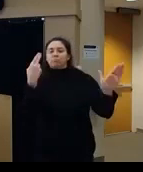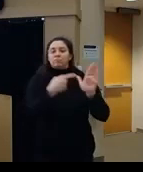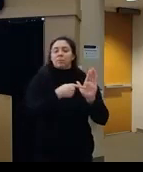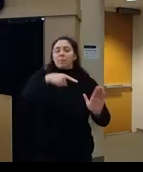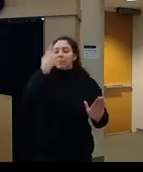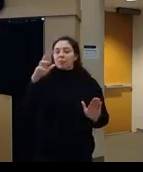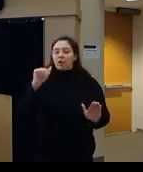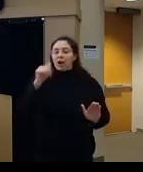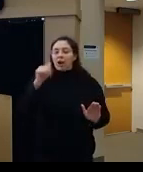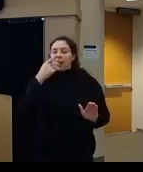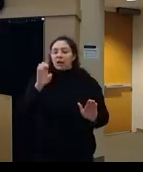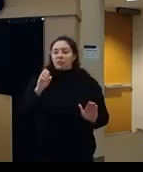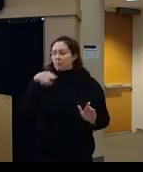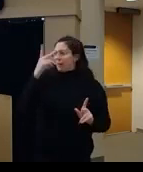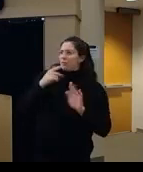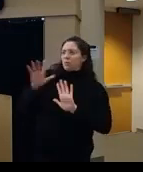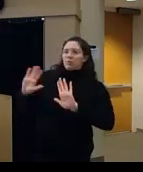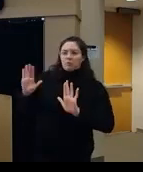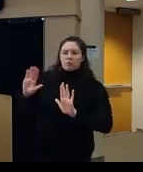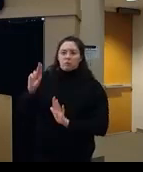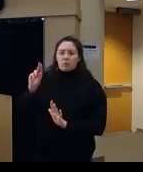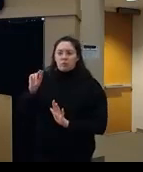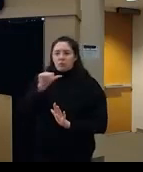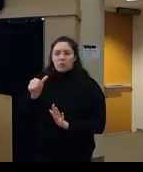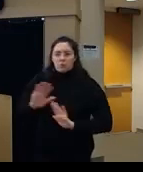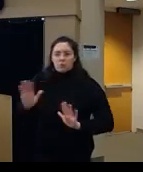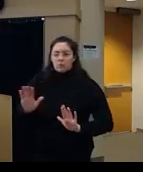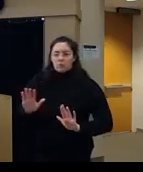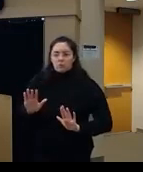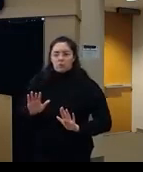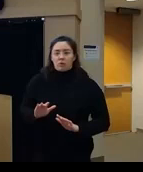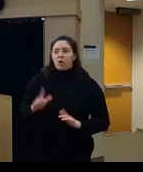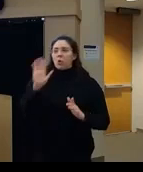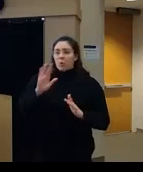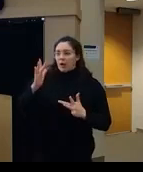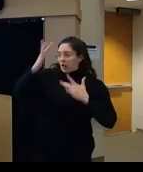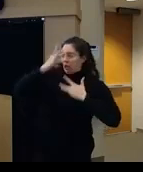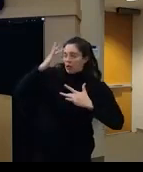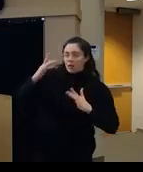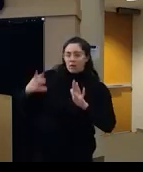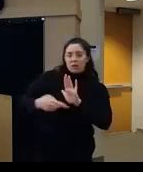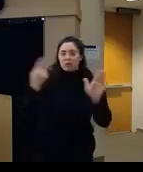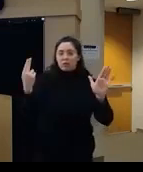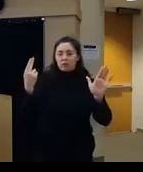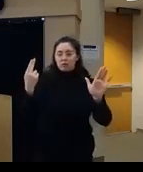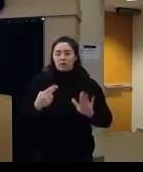folks who were thinking said no no don't do that because you begin to path pathologize uh you know